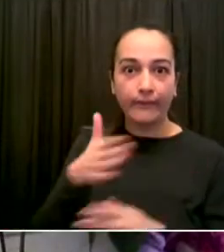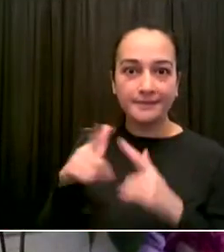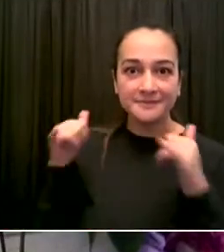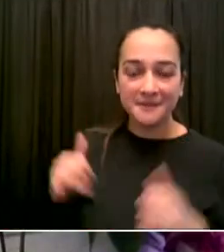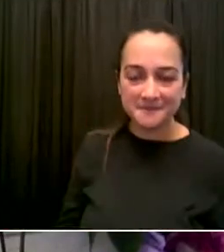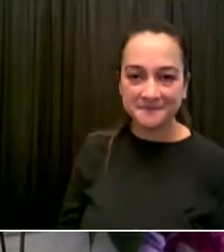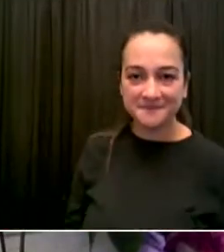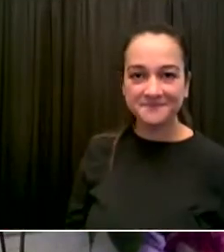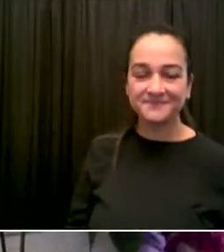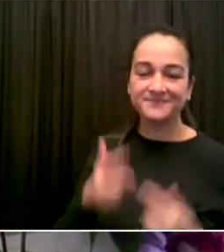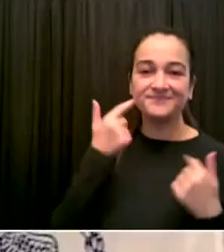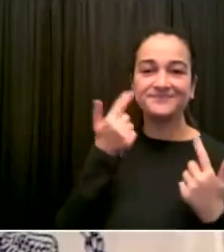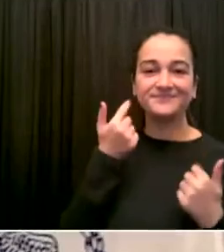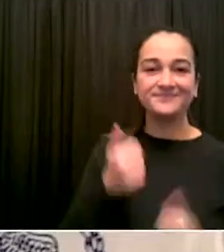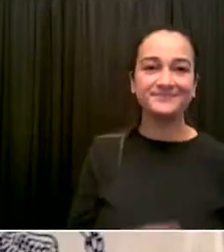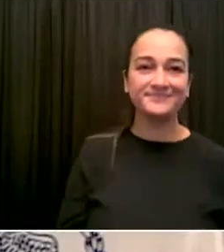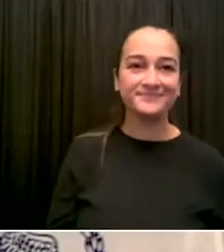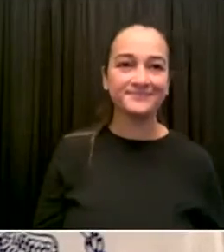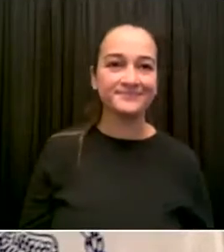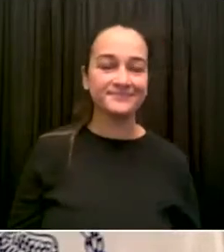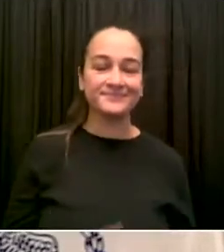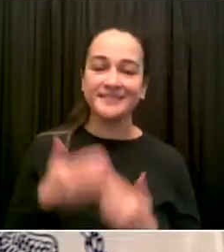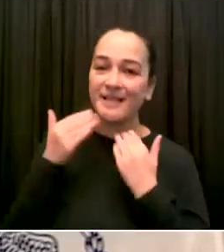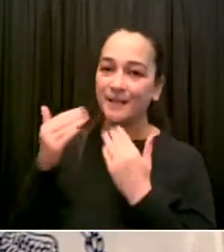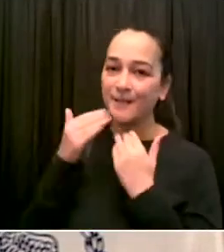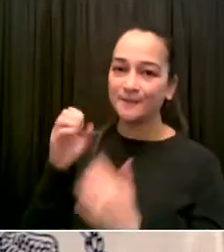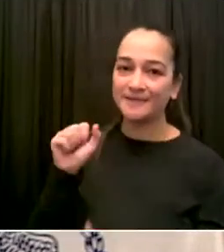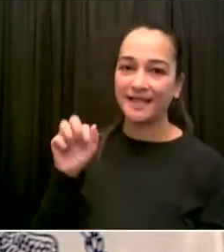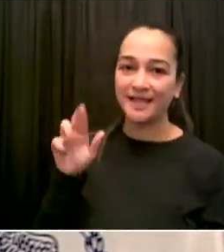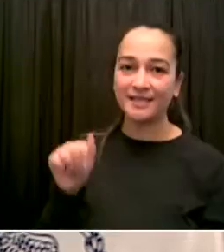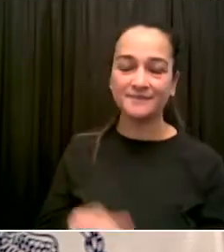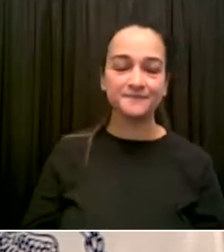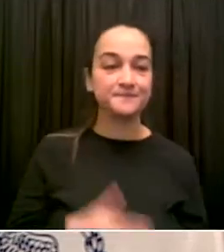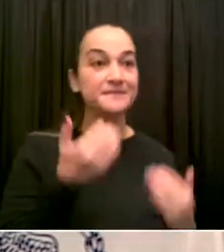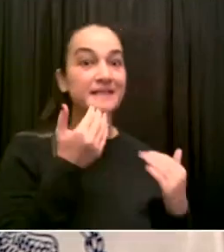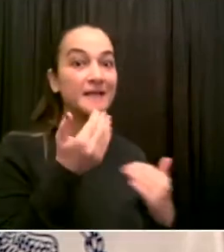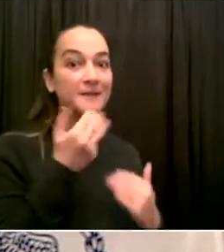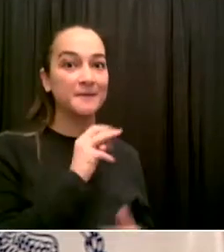FOR NEW YORK CITY AND WE LOVE YOU AND APPRECIATYOE U. YOU ARE HELPING US ALL MOVE